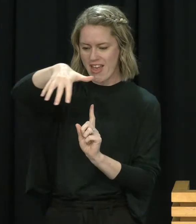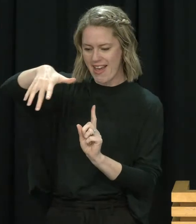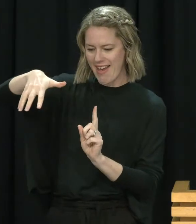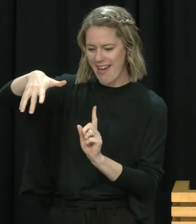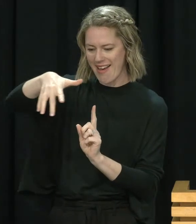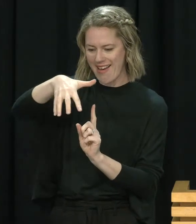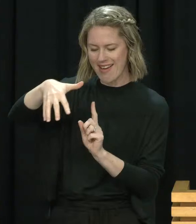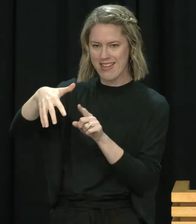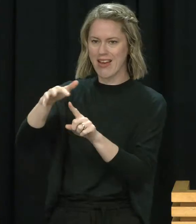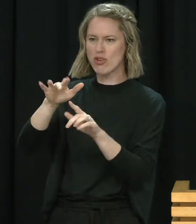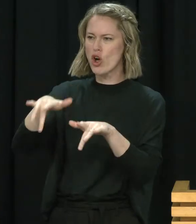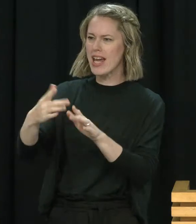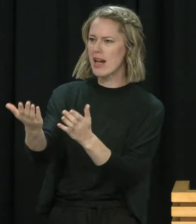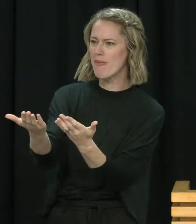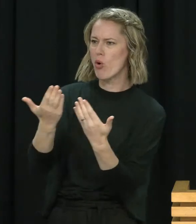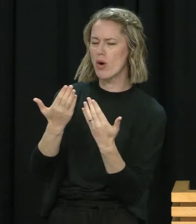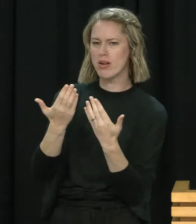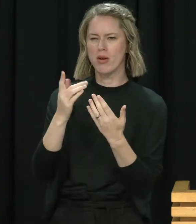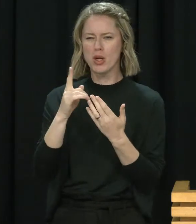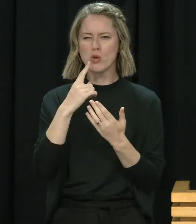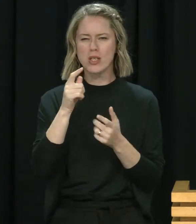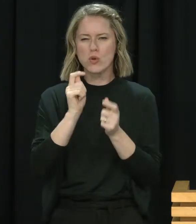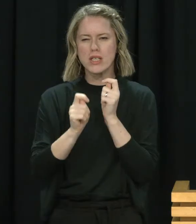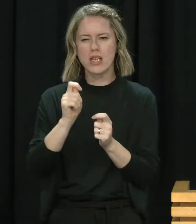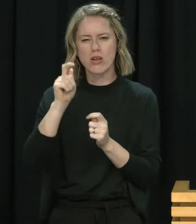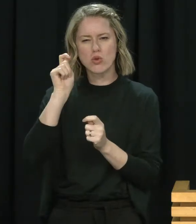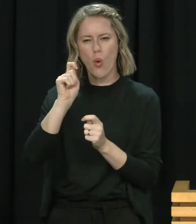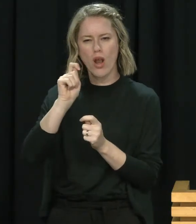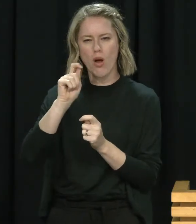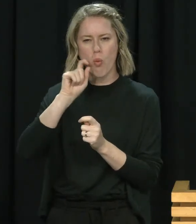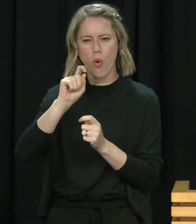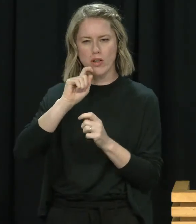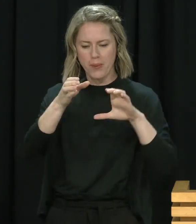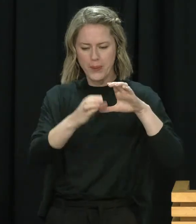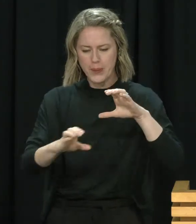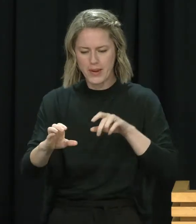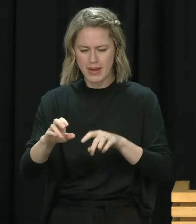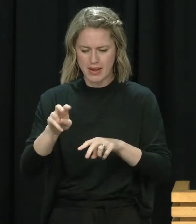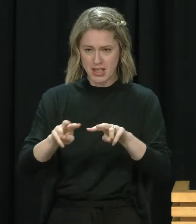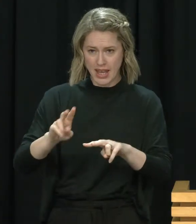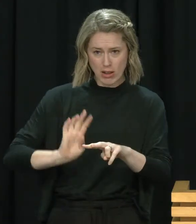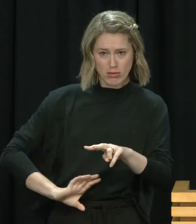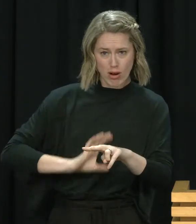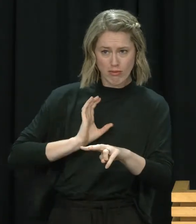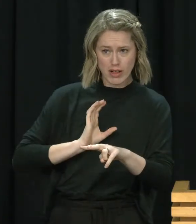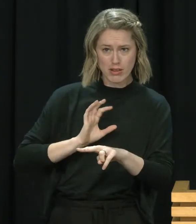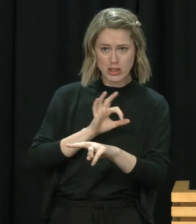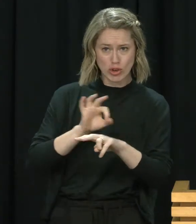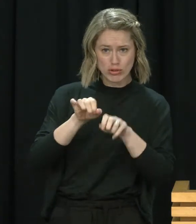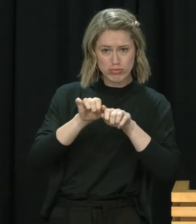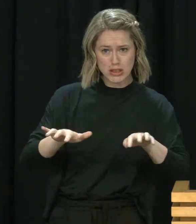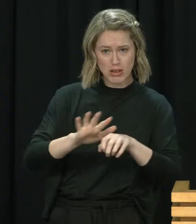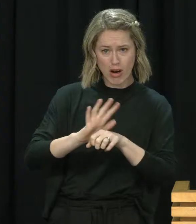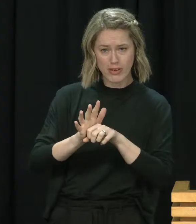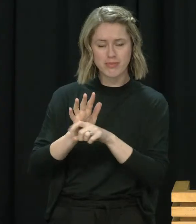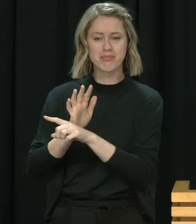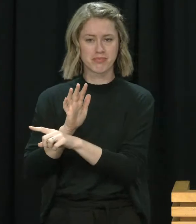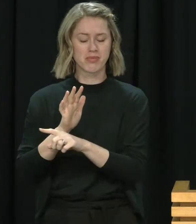outside of Wellington airport. How much weight is the waste water testing to give you